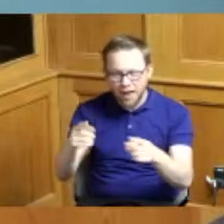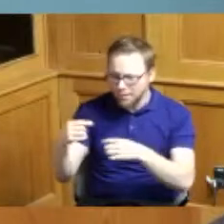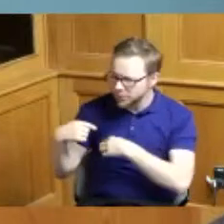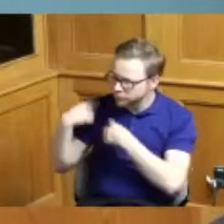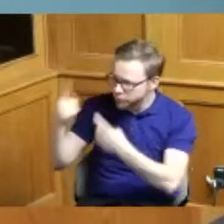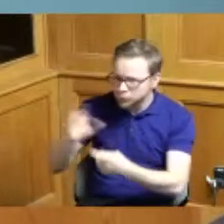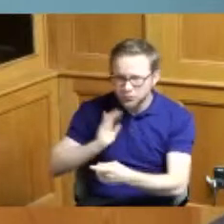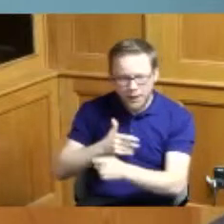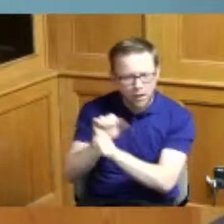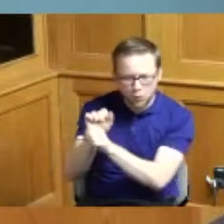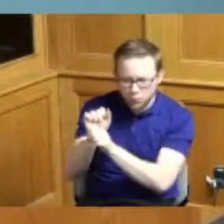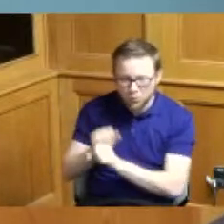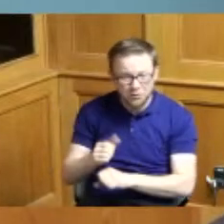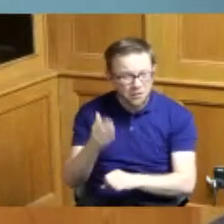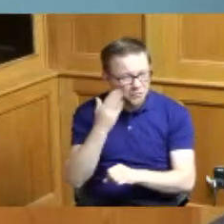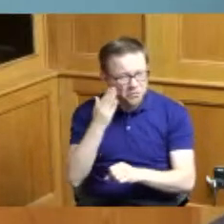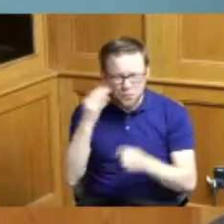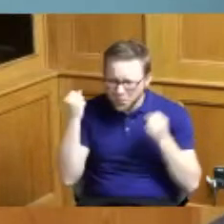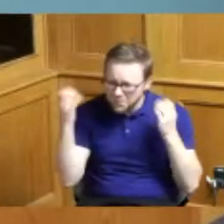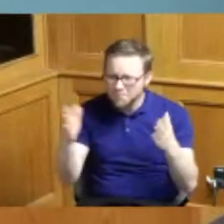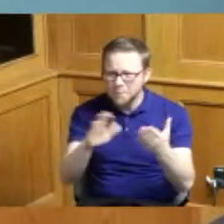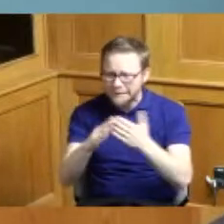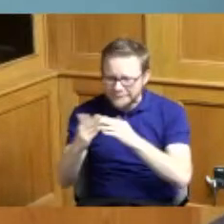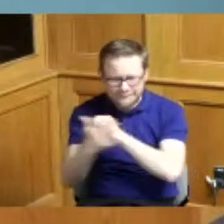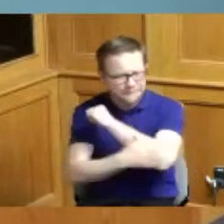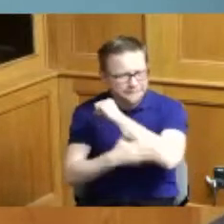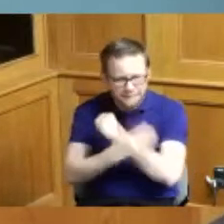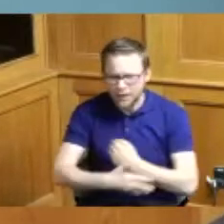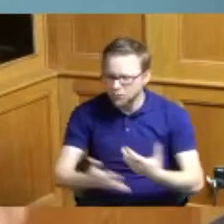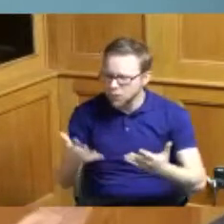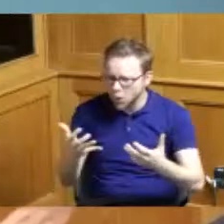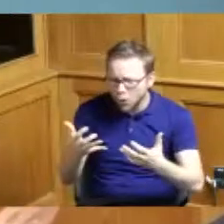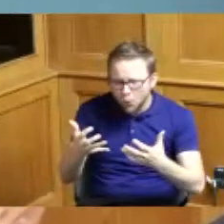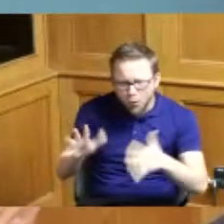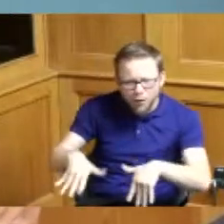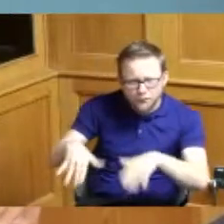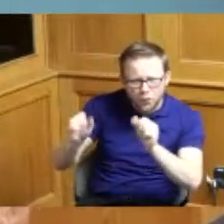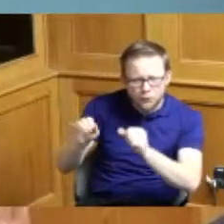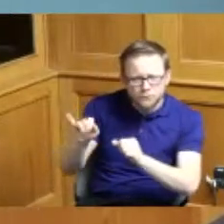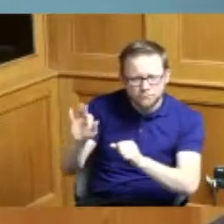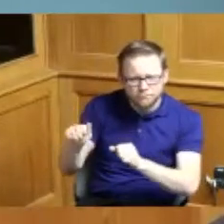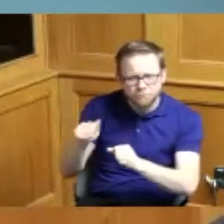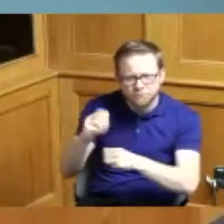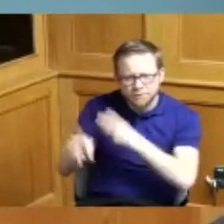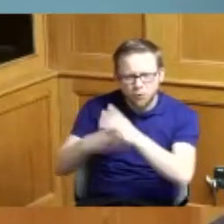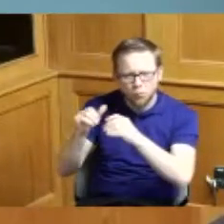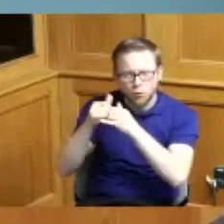wanted to be where we are right now and just our ability to be able in to be able